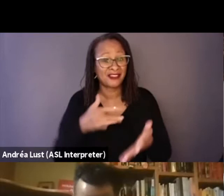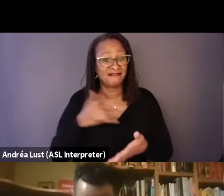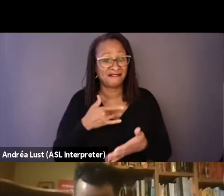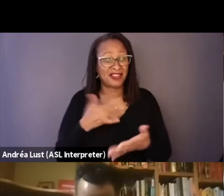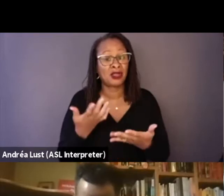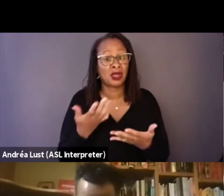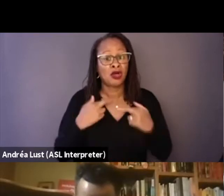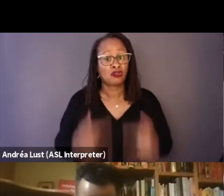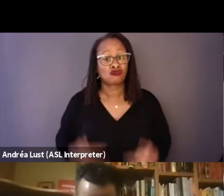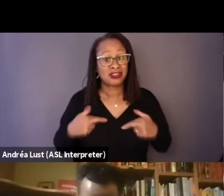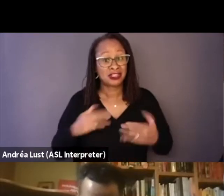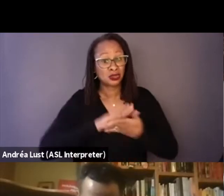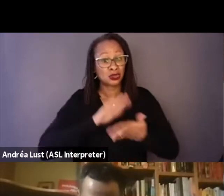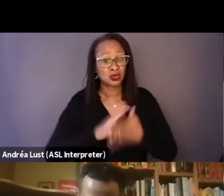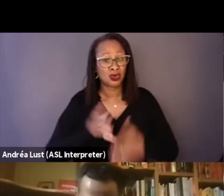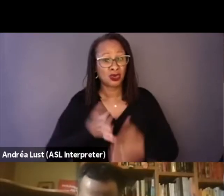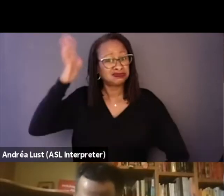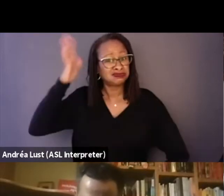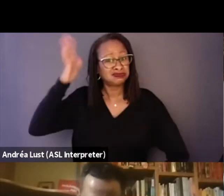Even here in Canada, we had this big